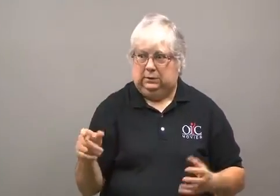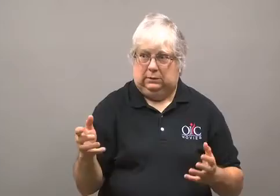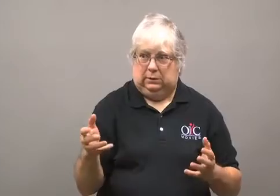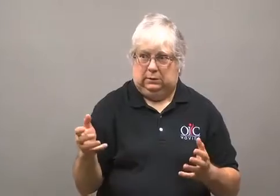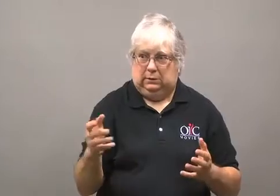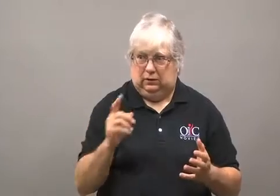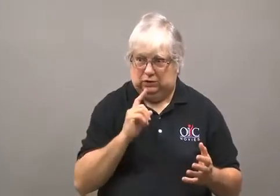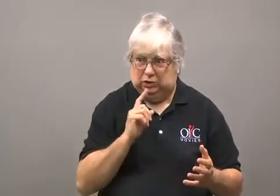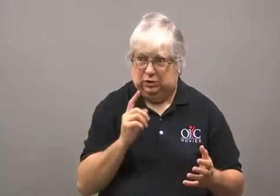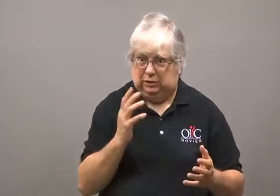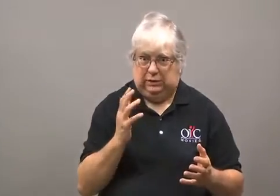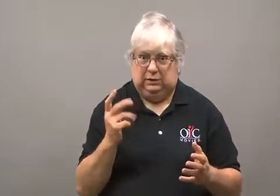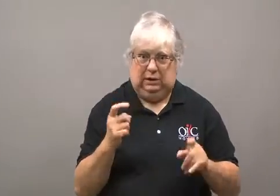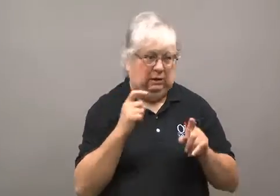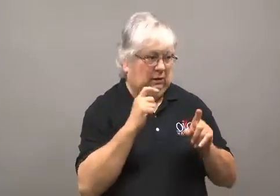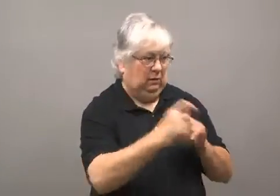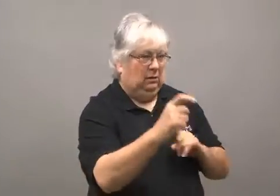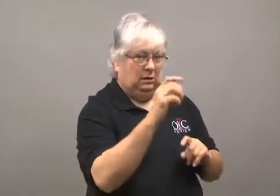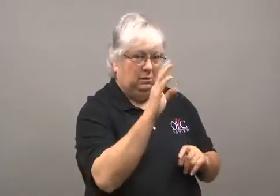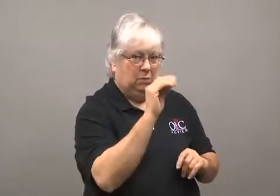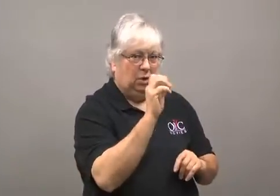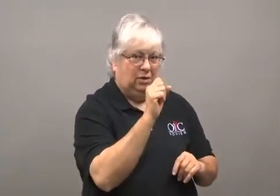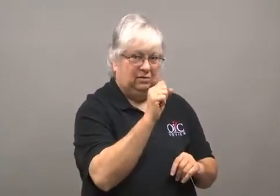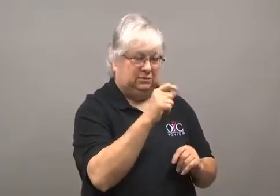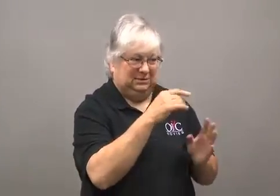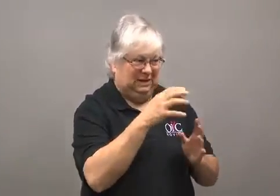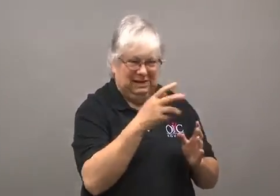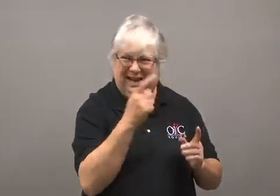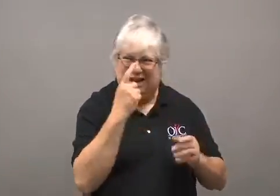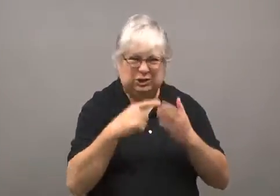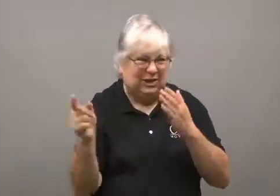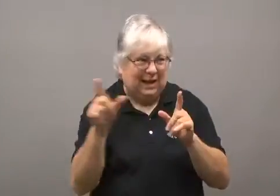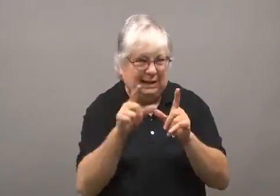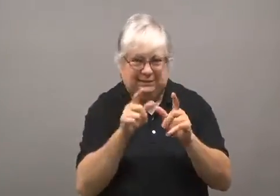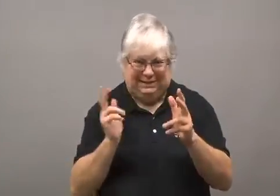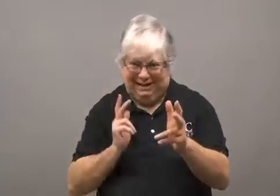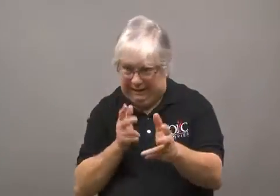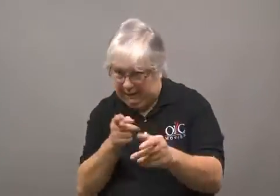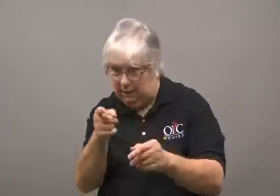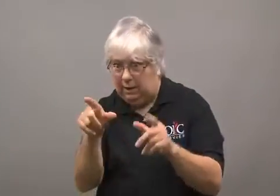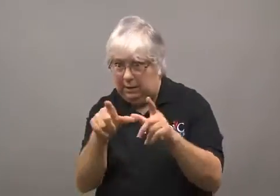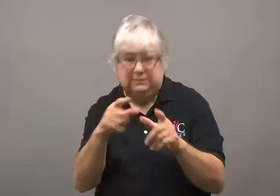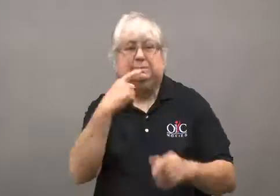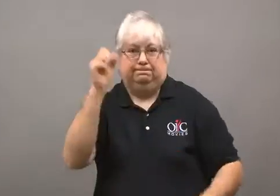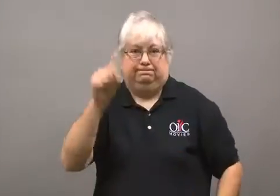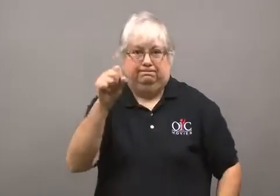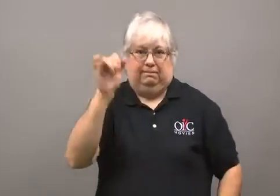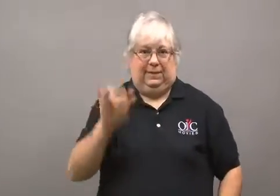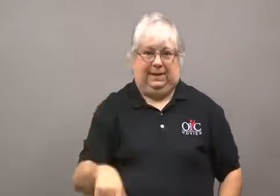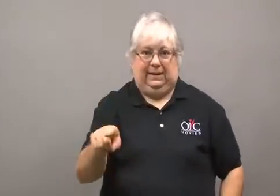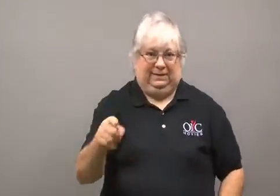She called her boss, and followed the car to check the plates and confirmed it was him.